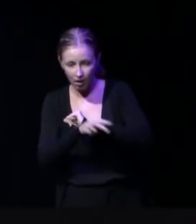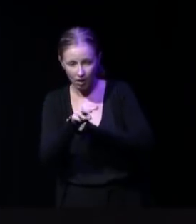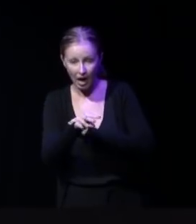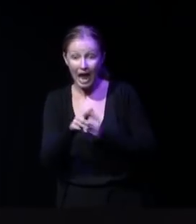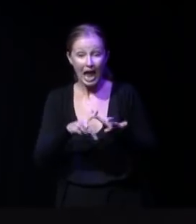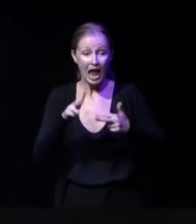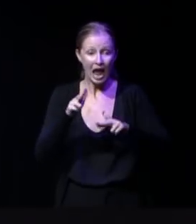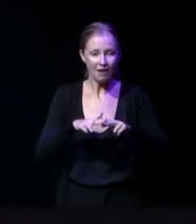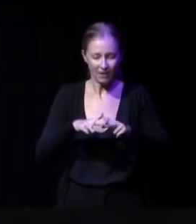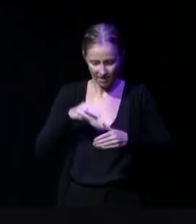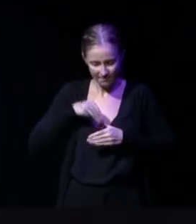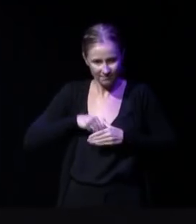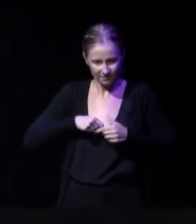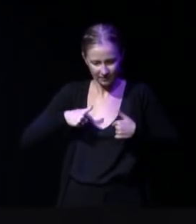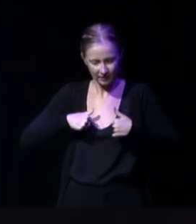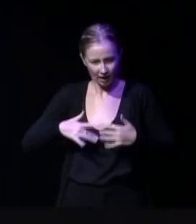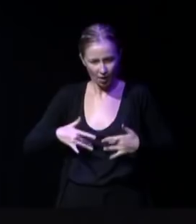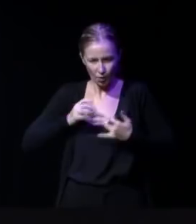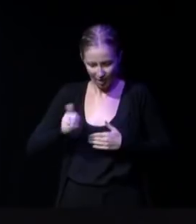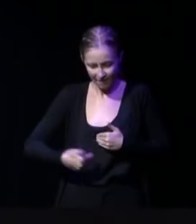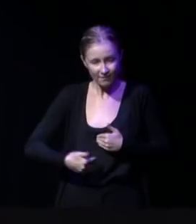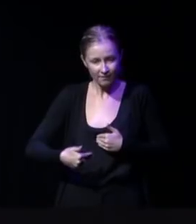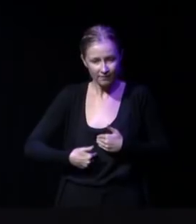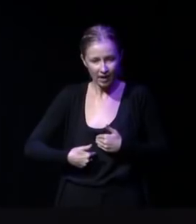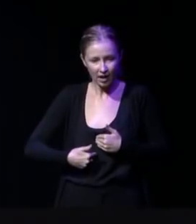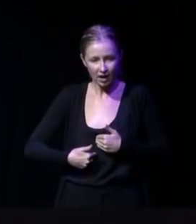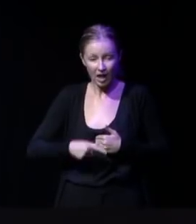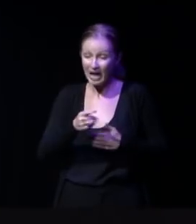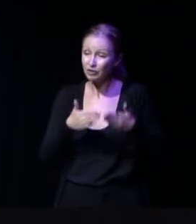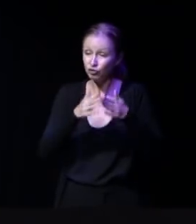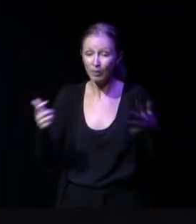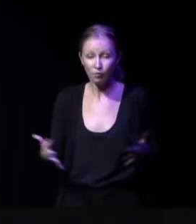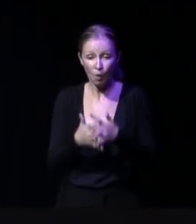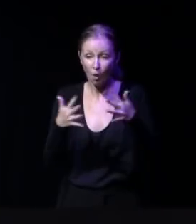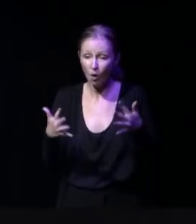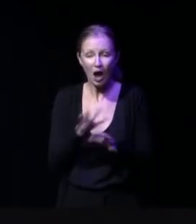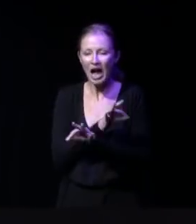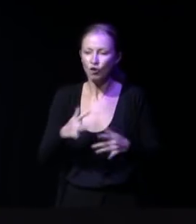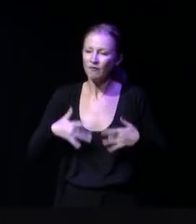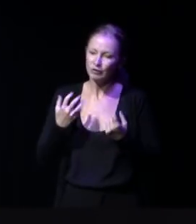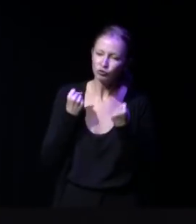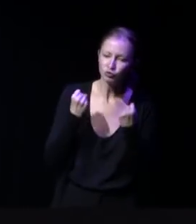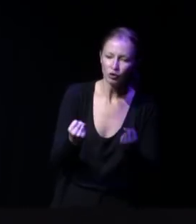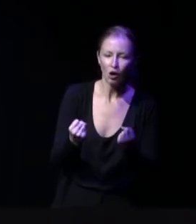and unspoken feelings about this giant ship of war, I do not feel strong, I do not feel peaceful. I do not feel safe.